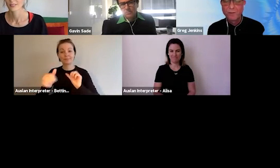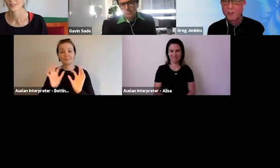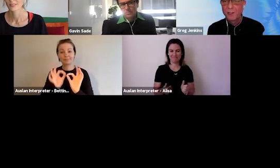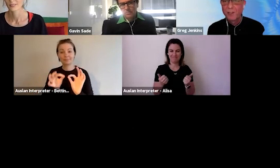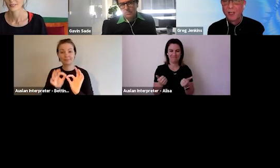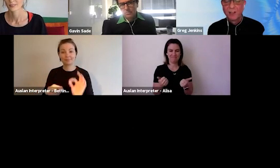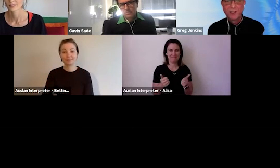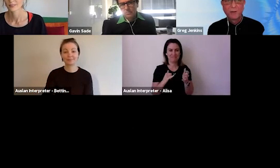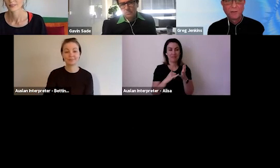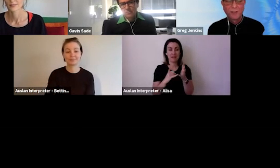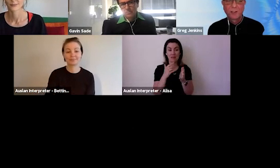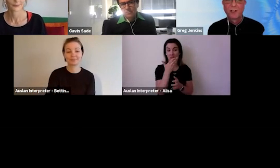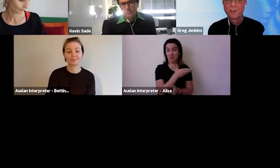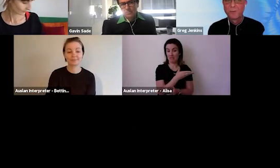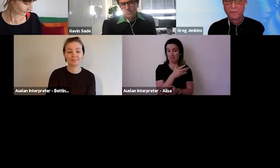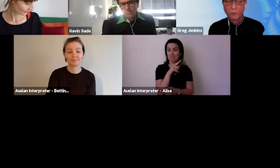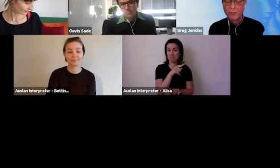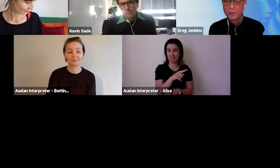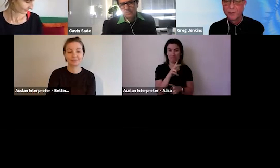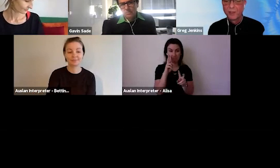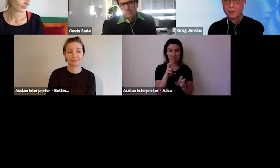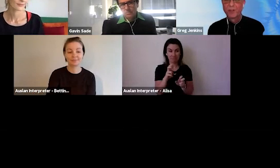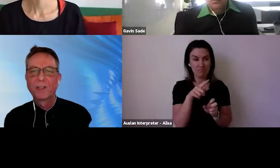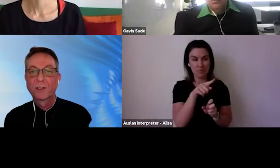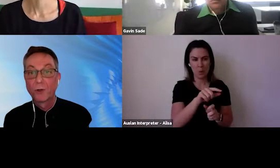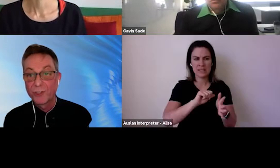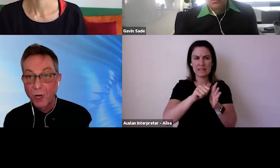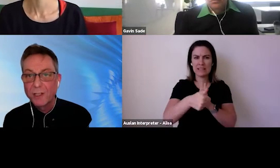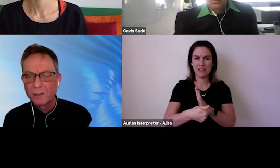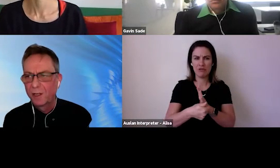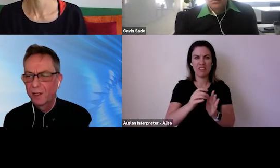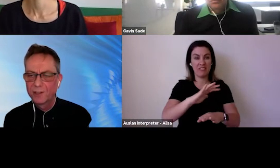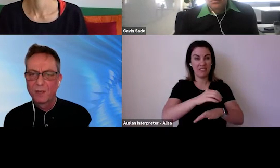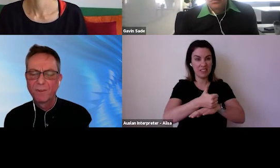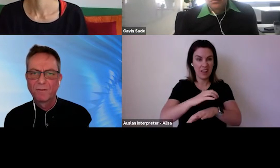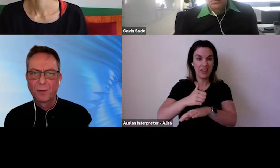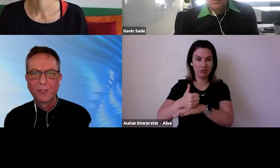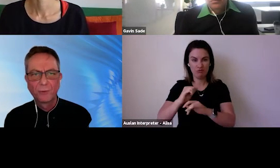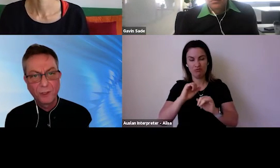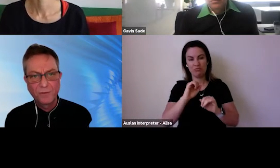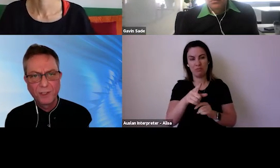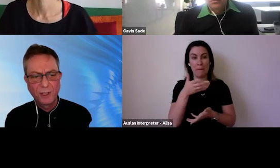facility for a series of installations and performances that were conducted on-site and environment